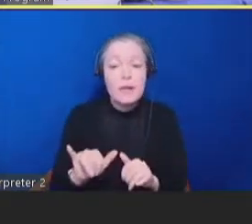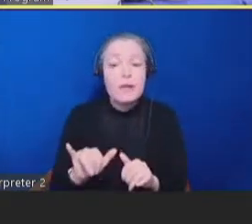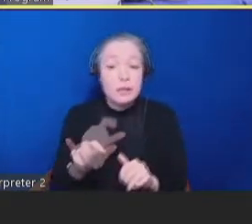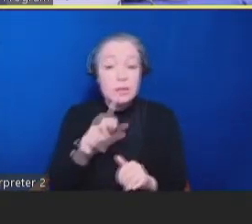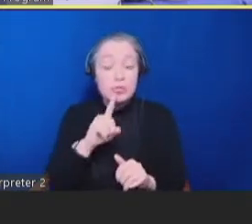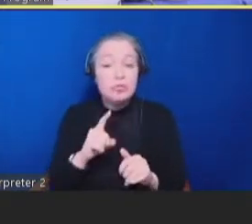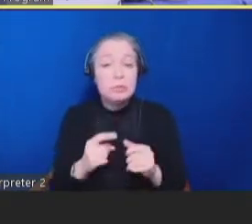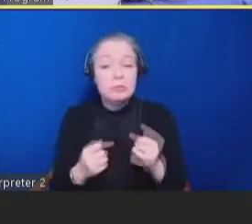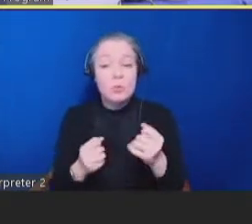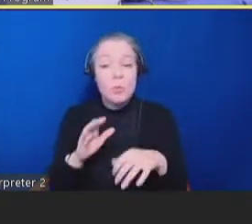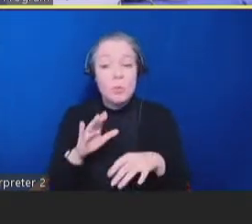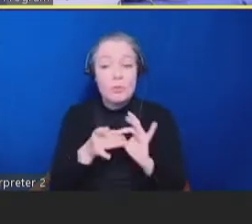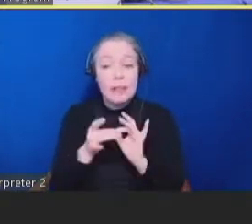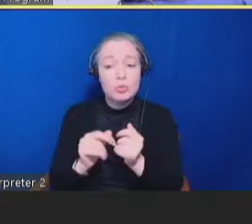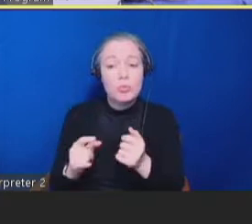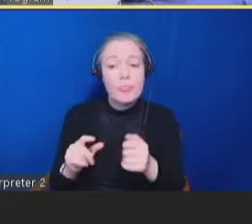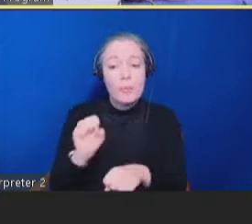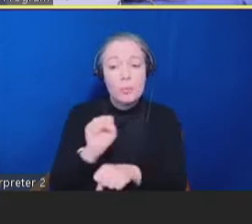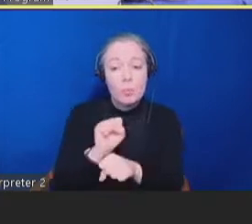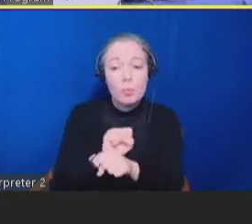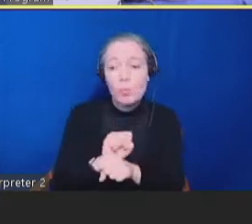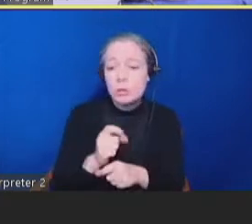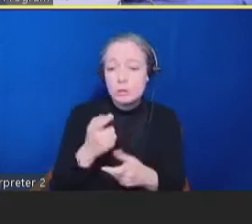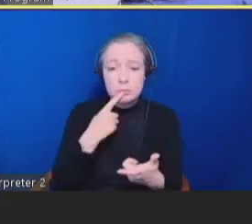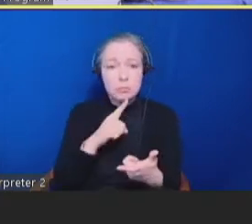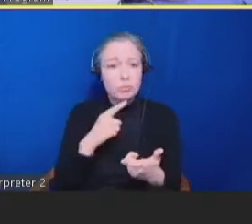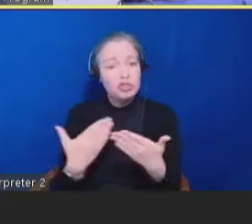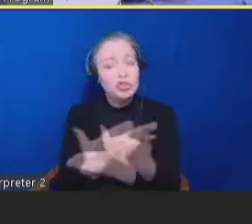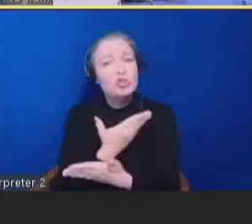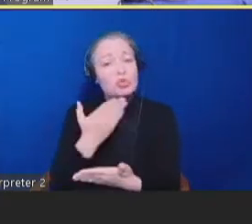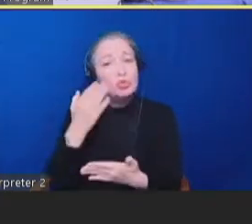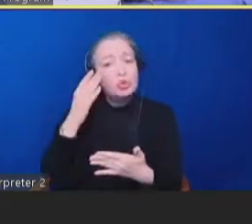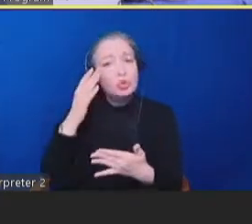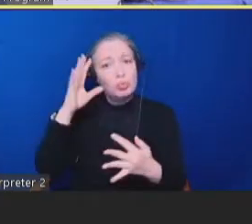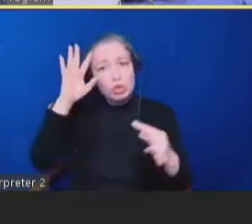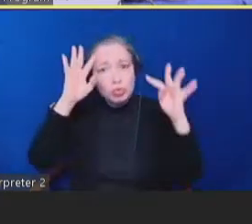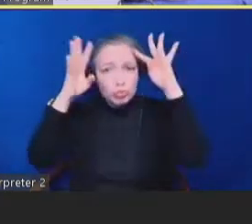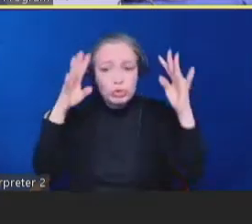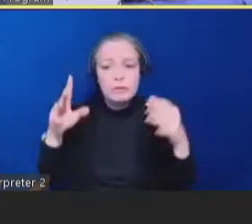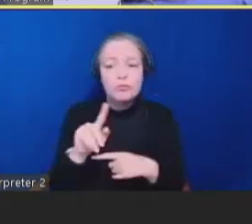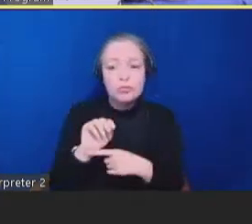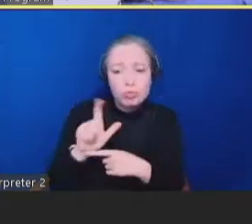country-level readiness to harness the full potential of vaccines, the Immunisation Readiness